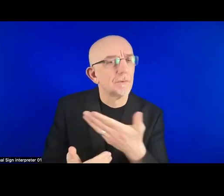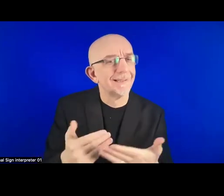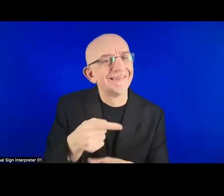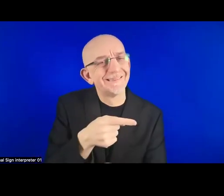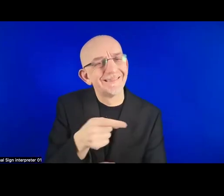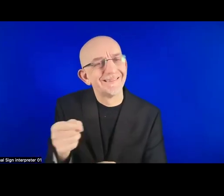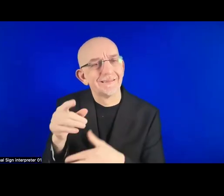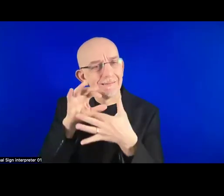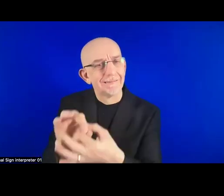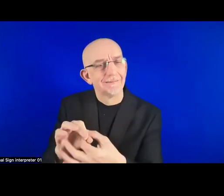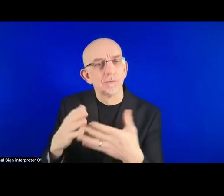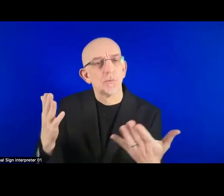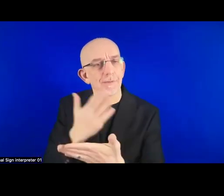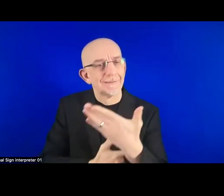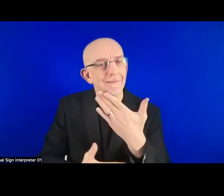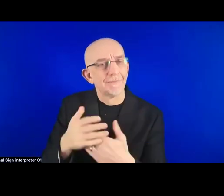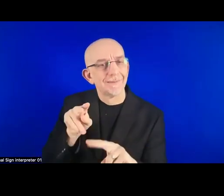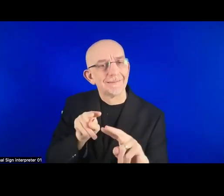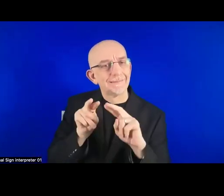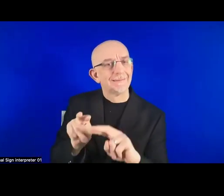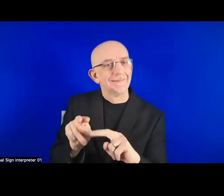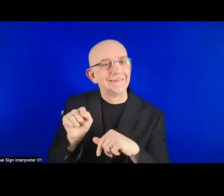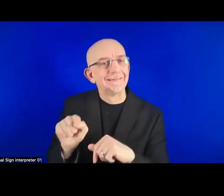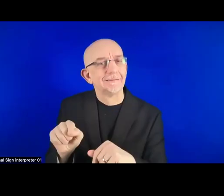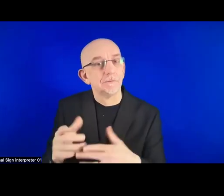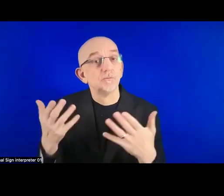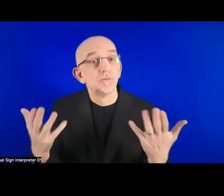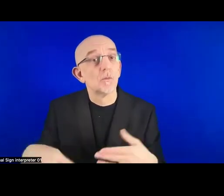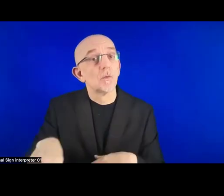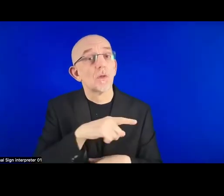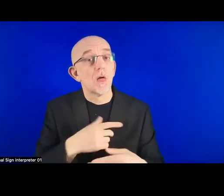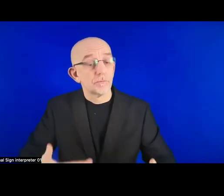are being applied to migrants or anyone who might be suspected of being a migrant in